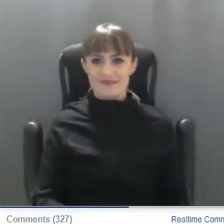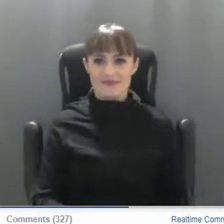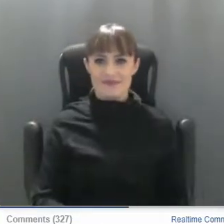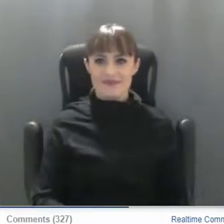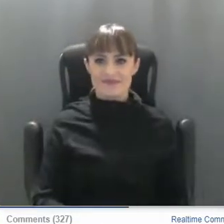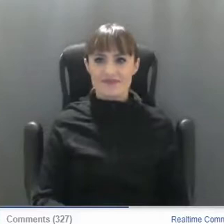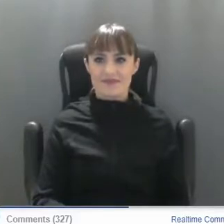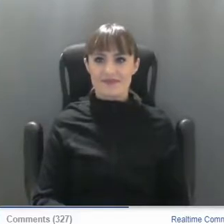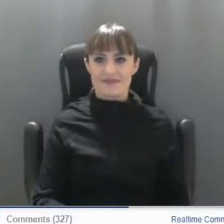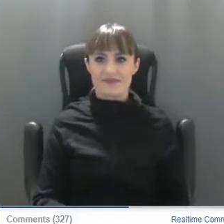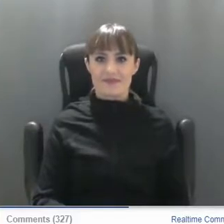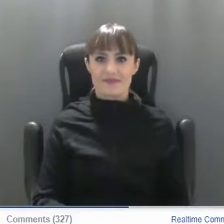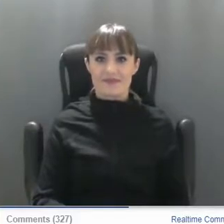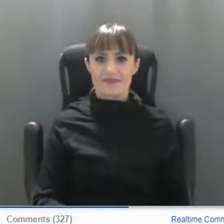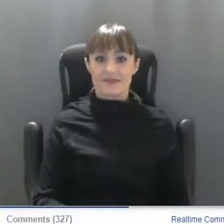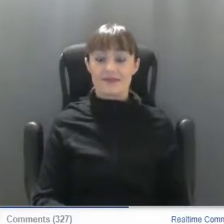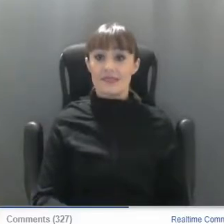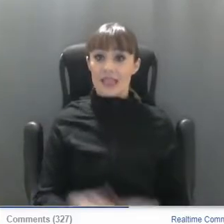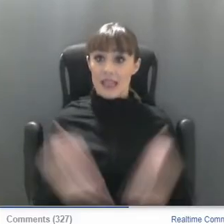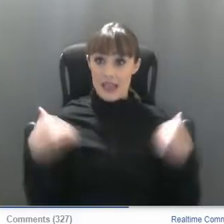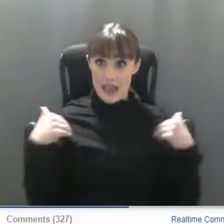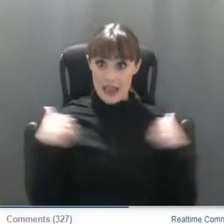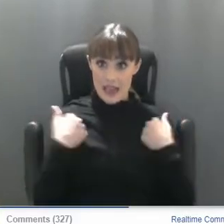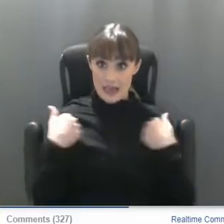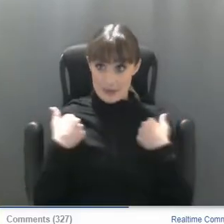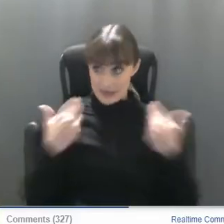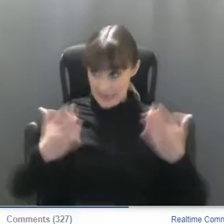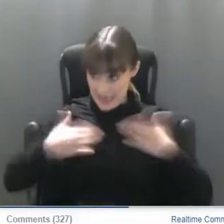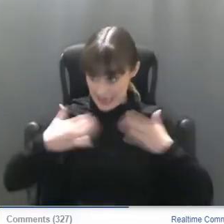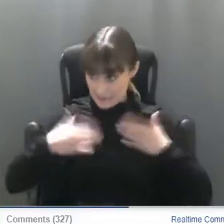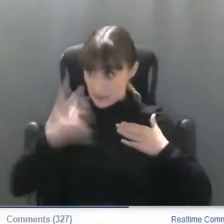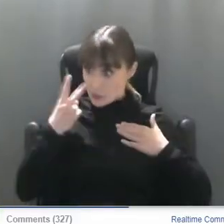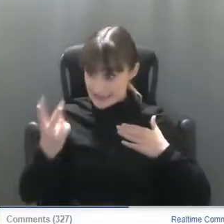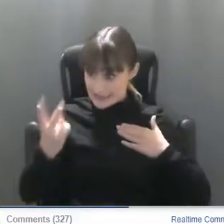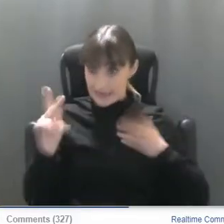"Are the animals glad to have visitors back?" Dominic, some of these species, like the primates